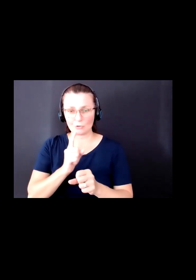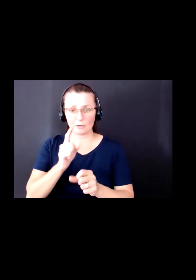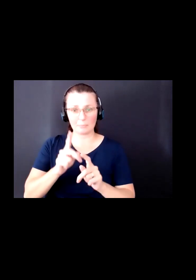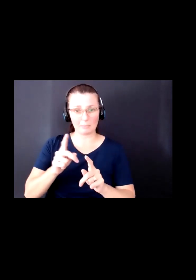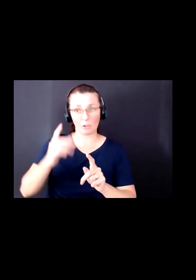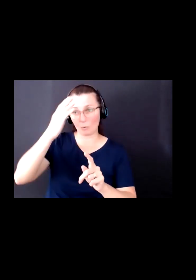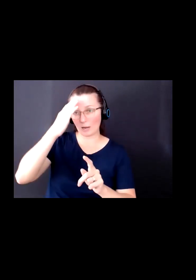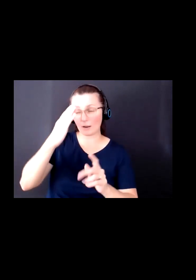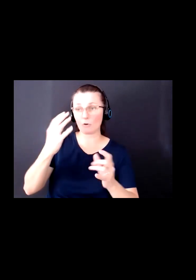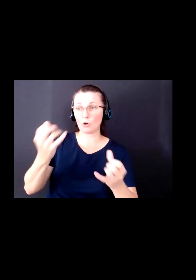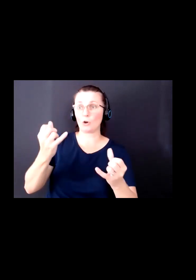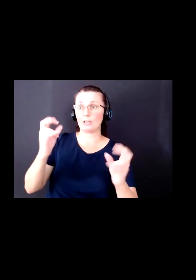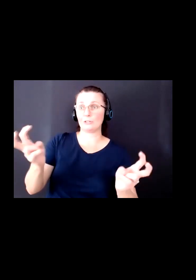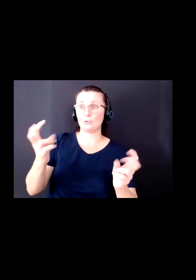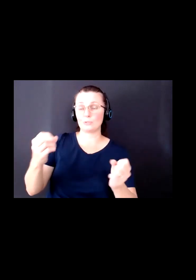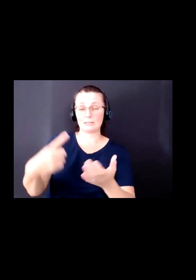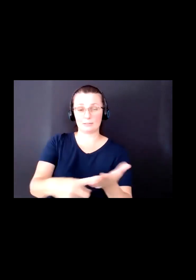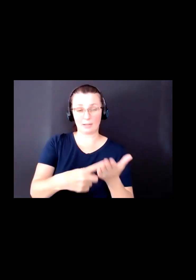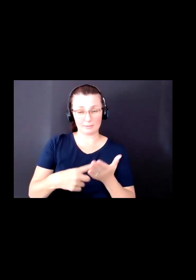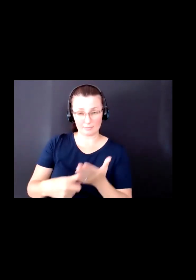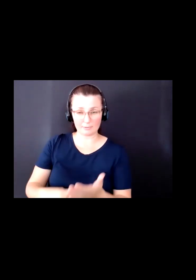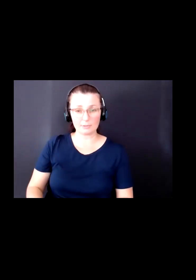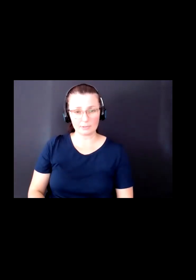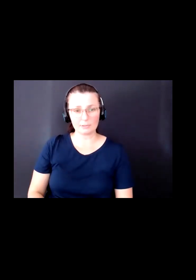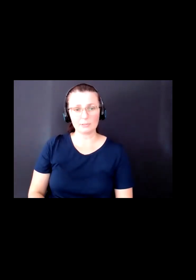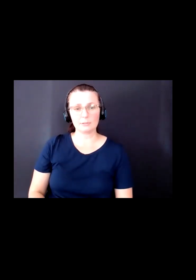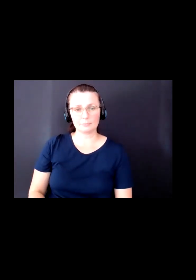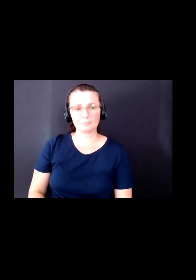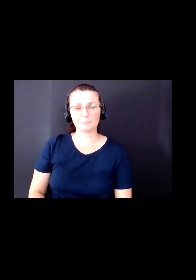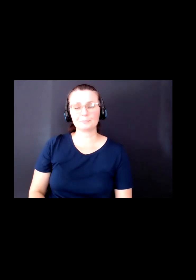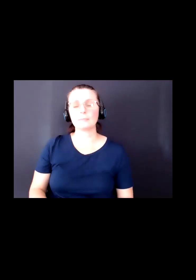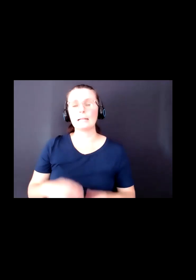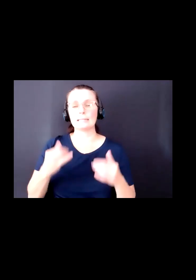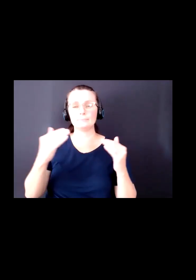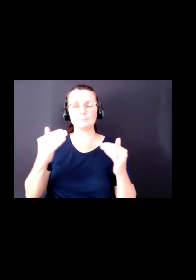Okay, and so now we will get into the presentation. So on this